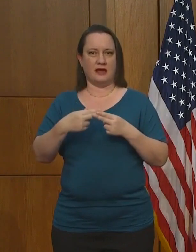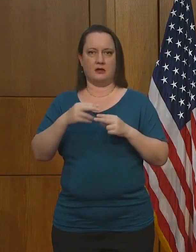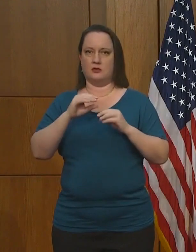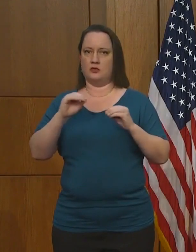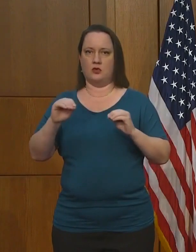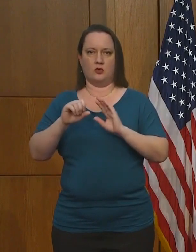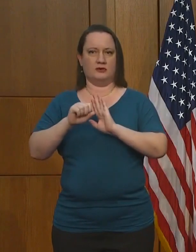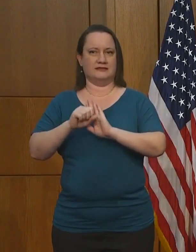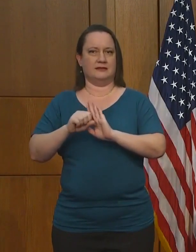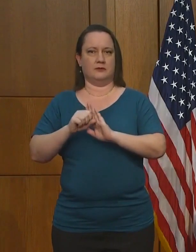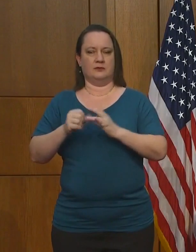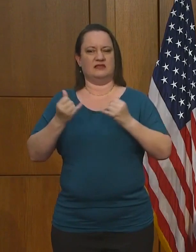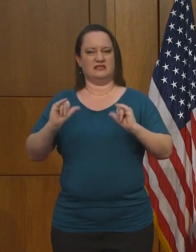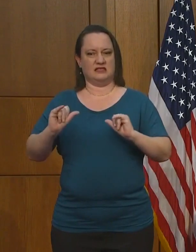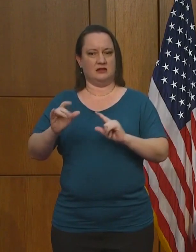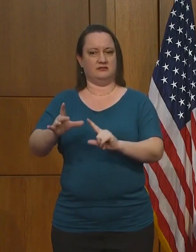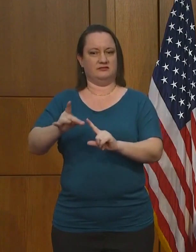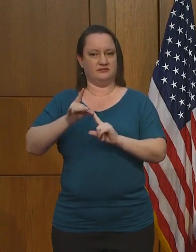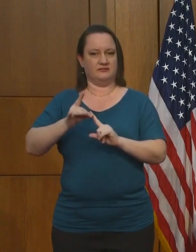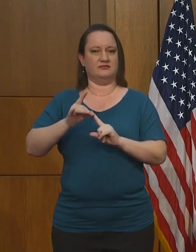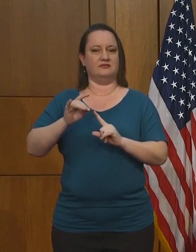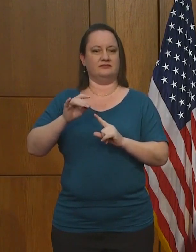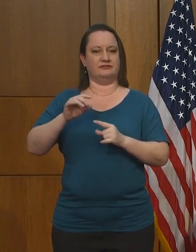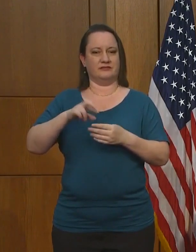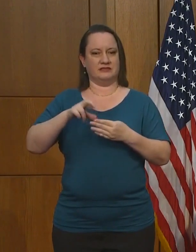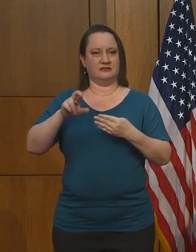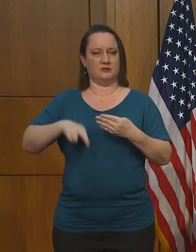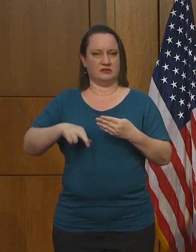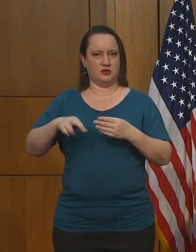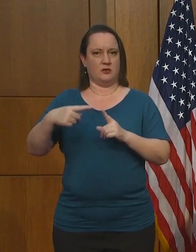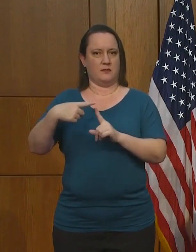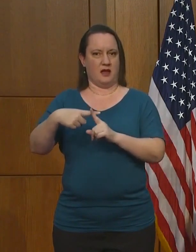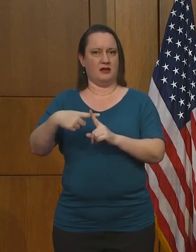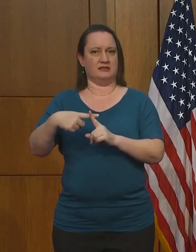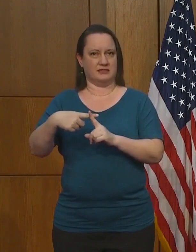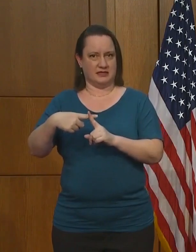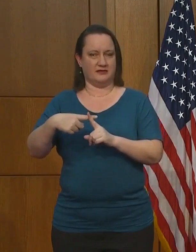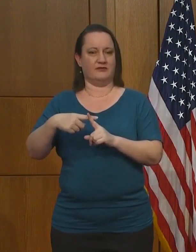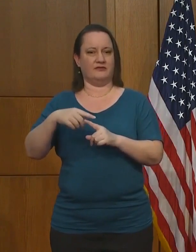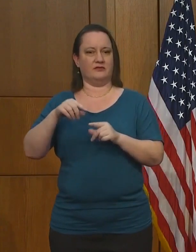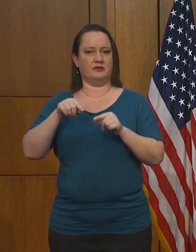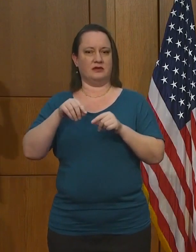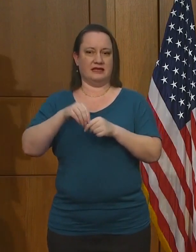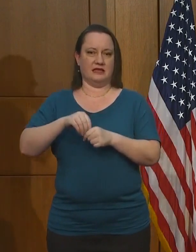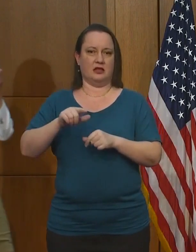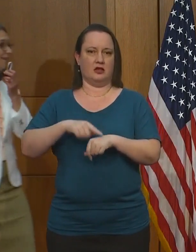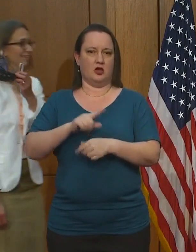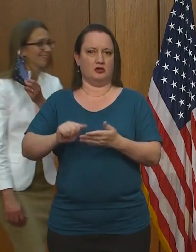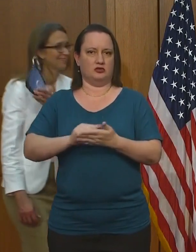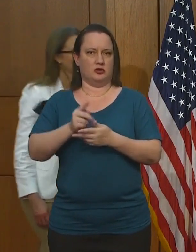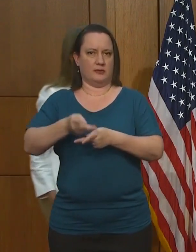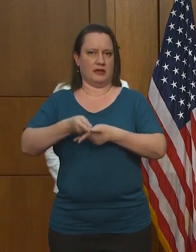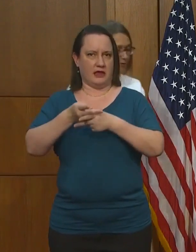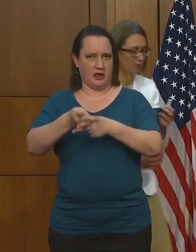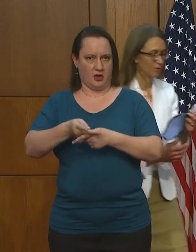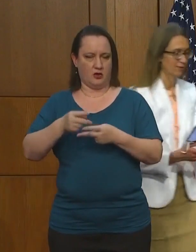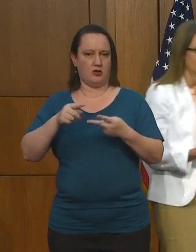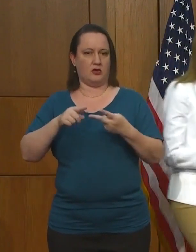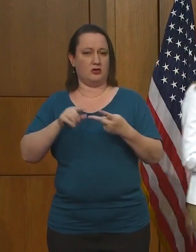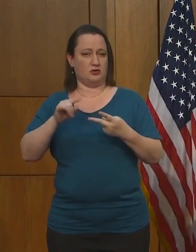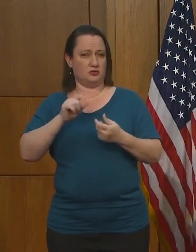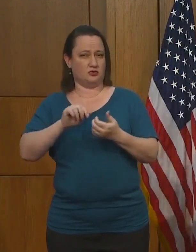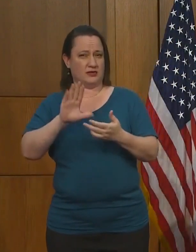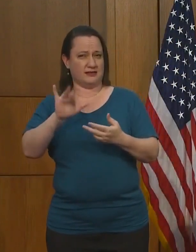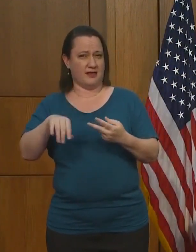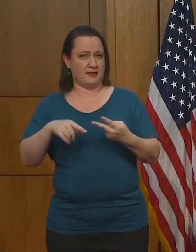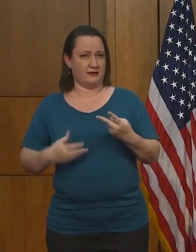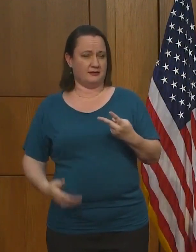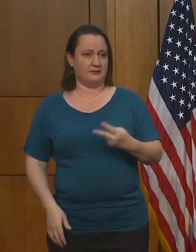INFECTION. AND LONG TERM CARE.